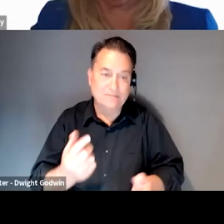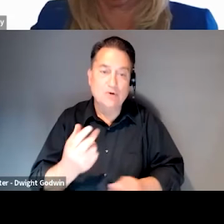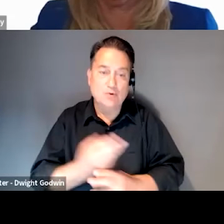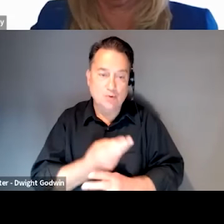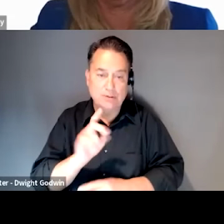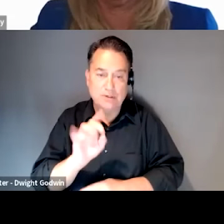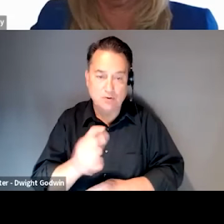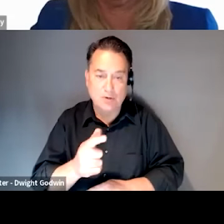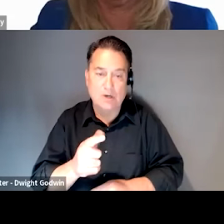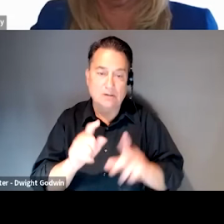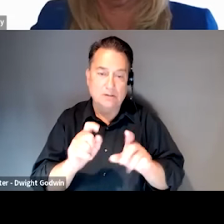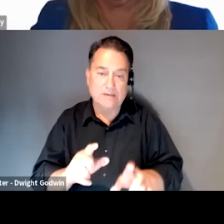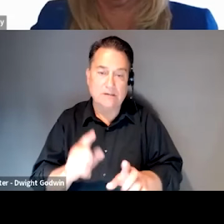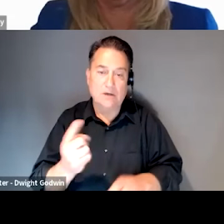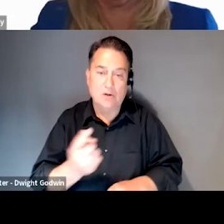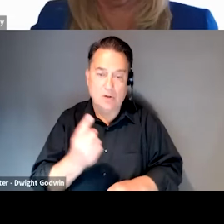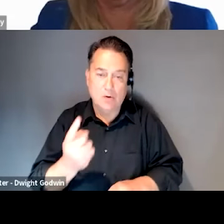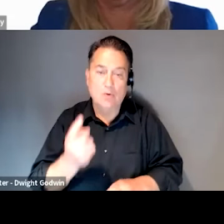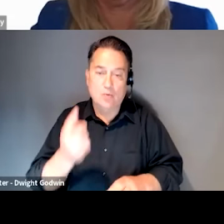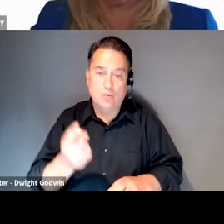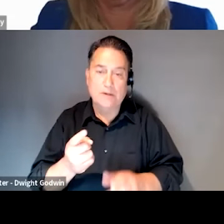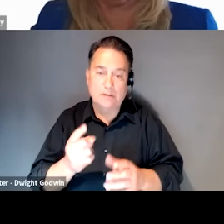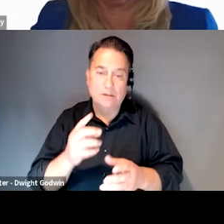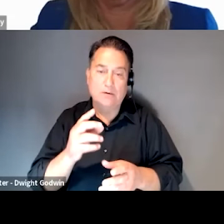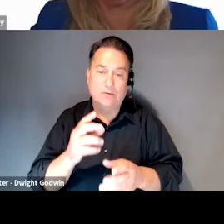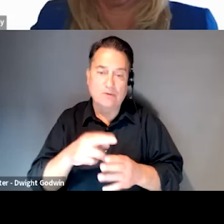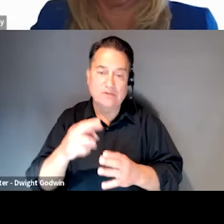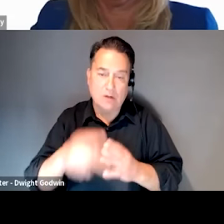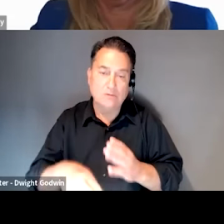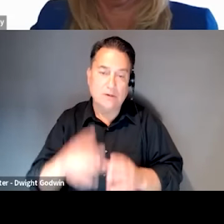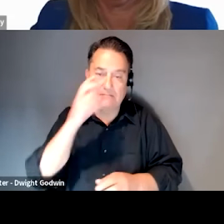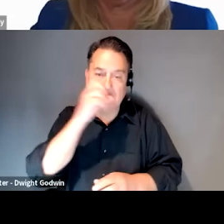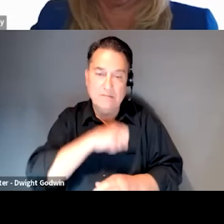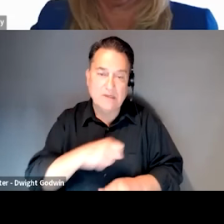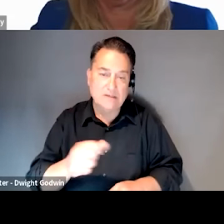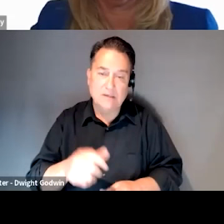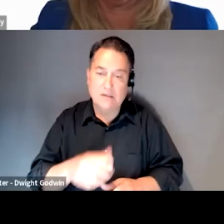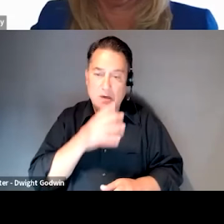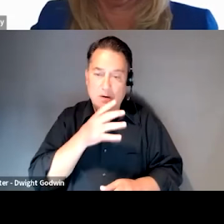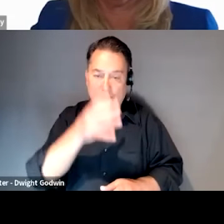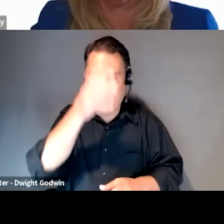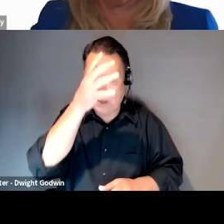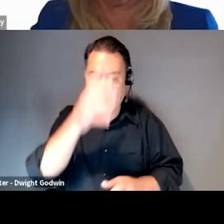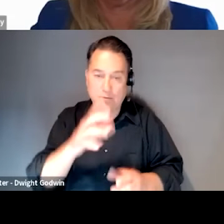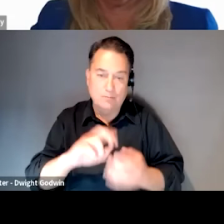in missing parental substance use early in the case. So if you find that you are only using drug testing and relying on that